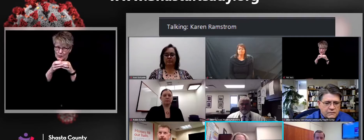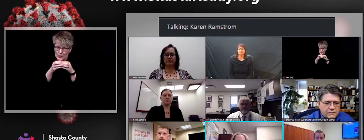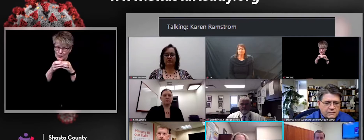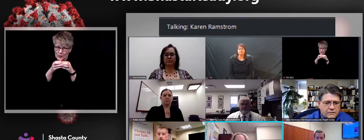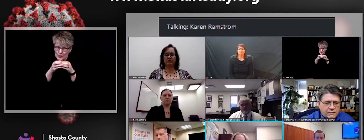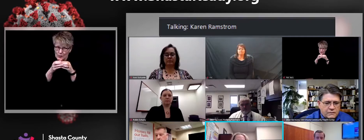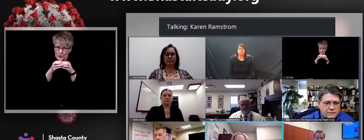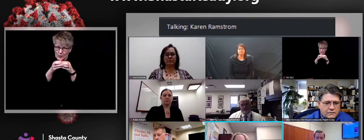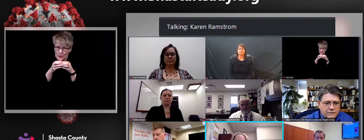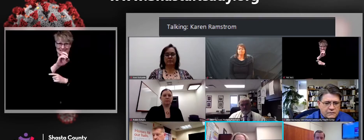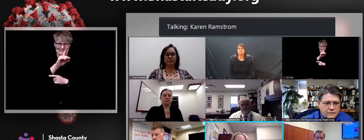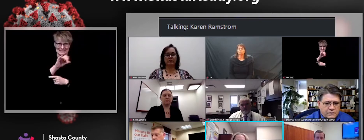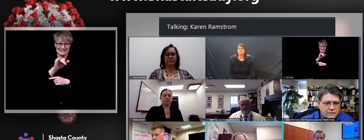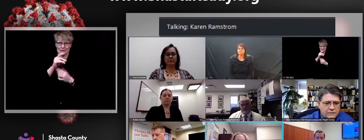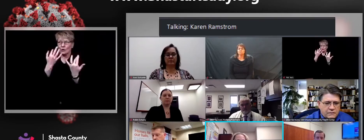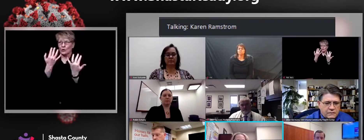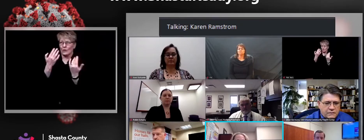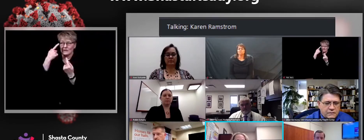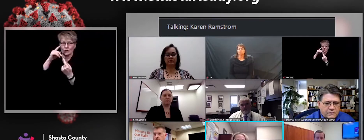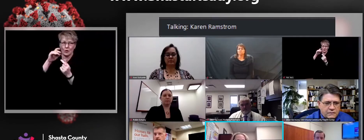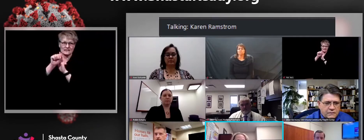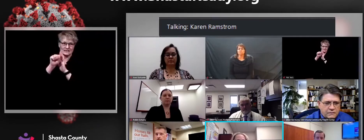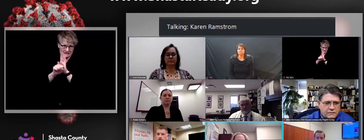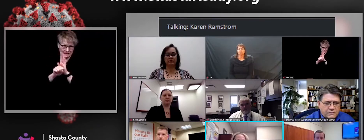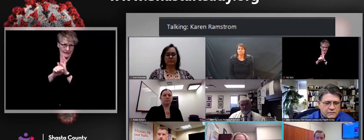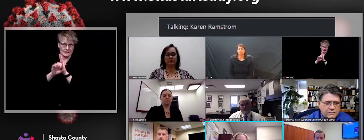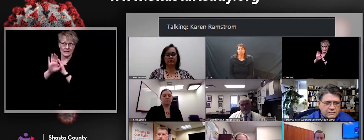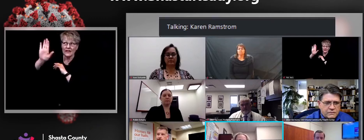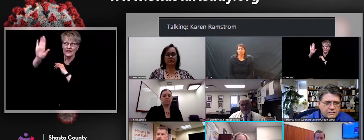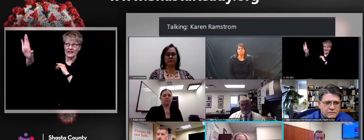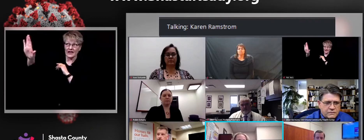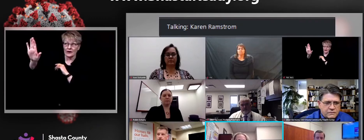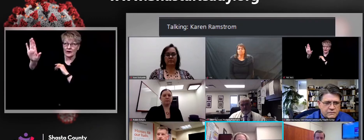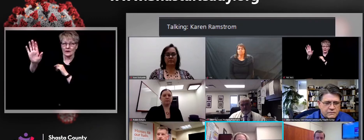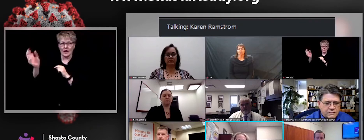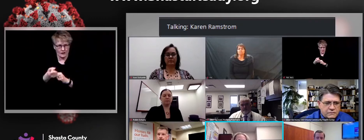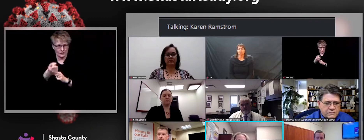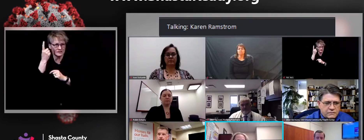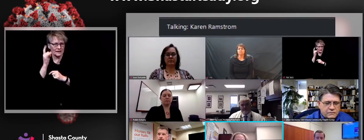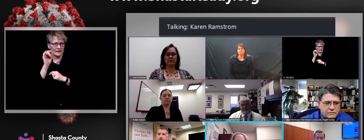when the state interprets that for California, based on our own situation here.